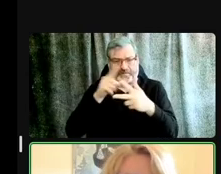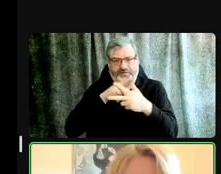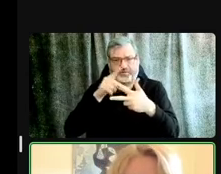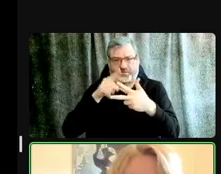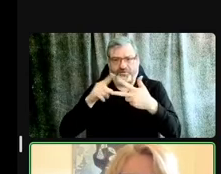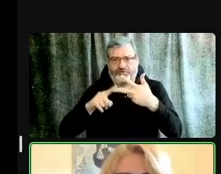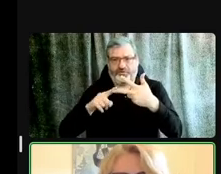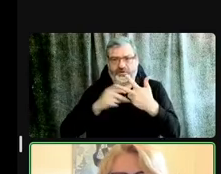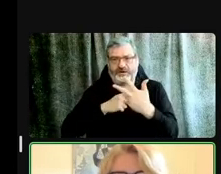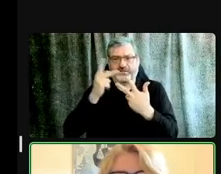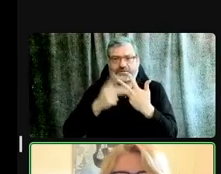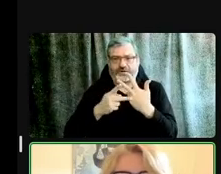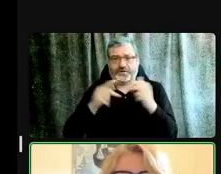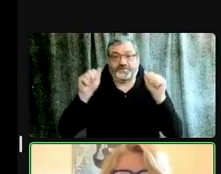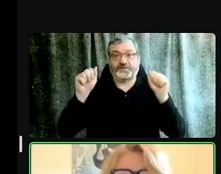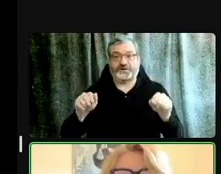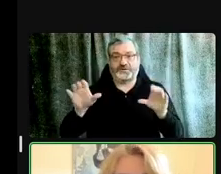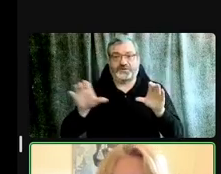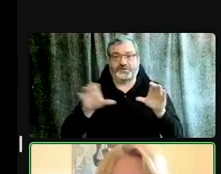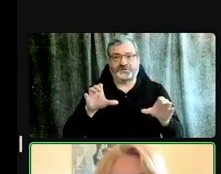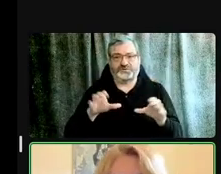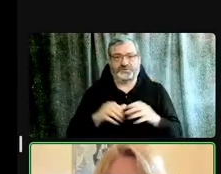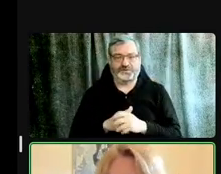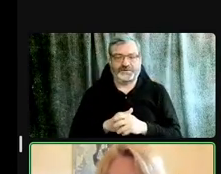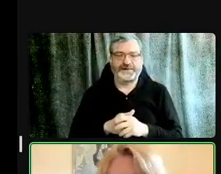And what this slide shows is the entrance